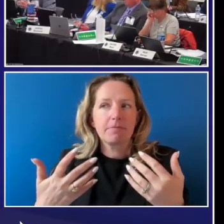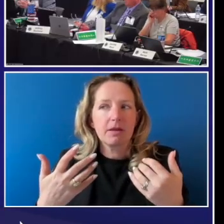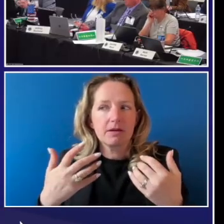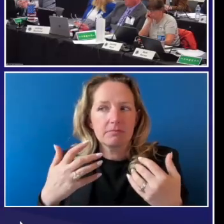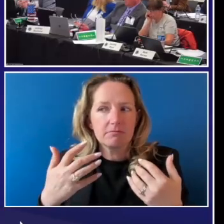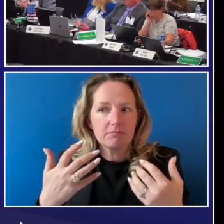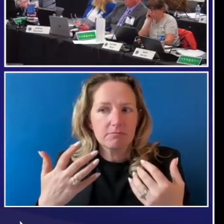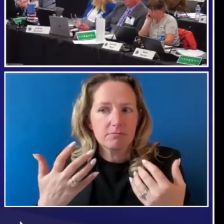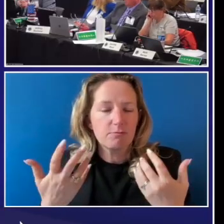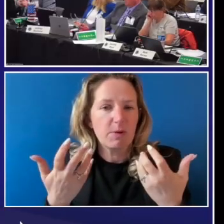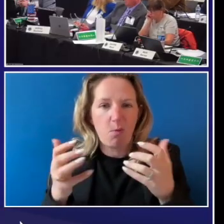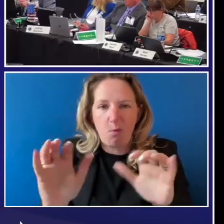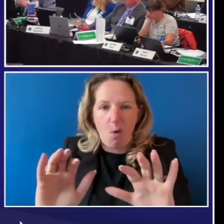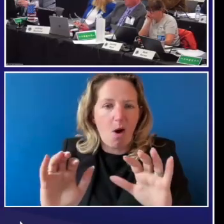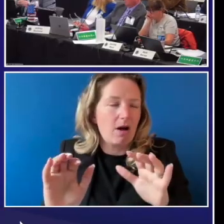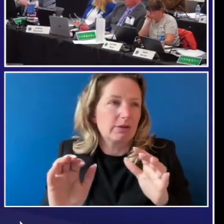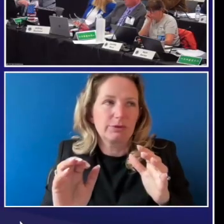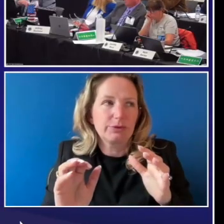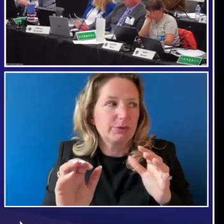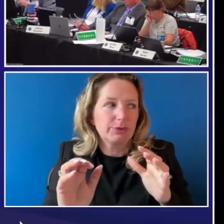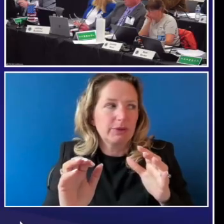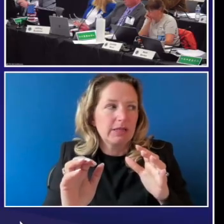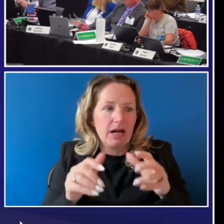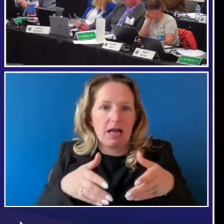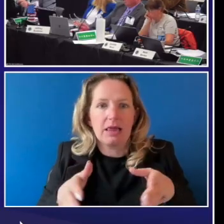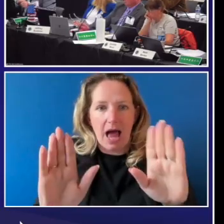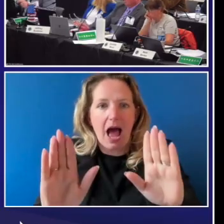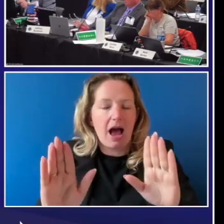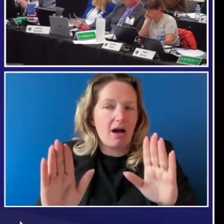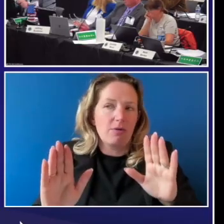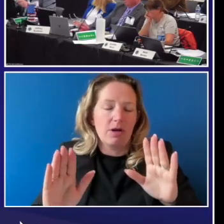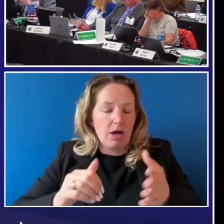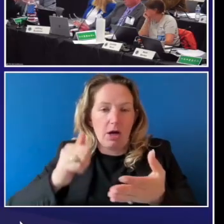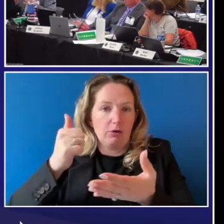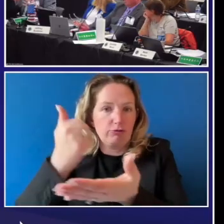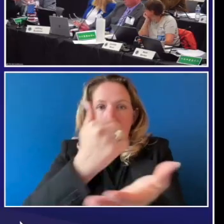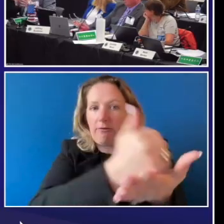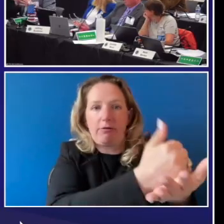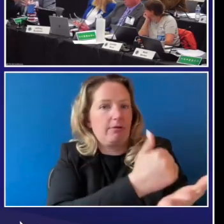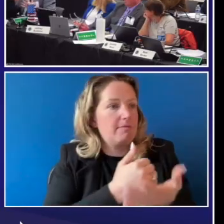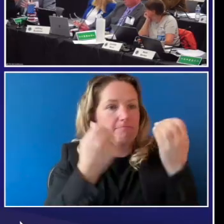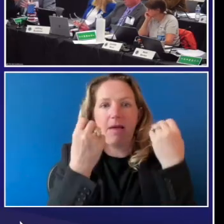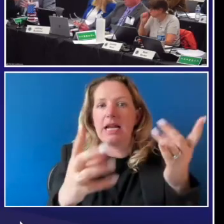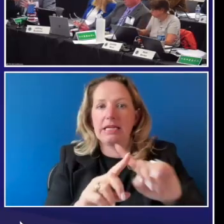can accredit within the 1st several years of being recognized. So maybe limit that to 10 institutions